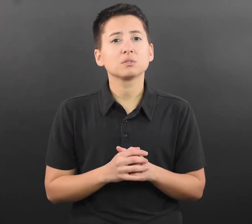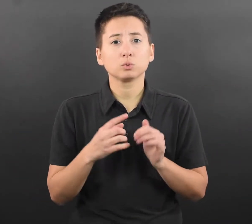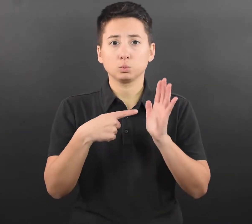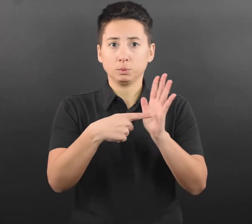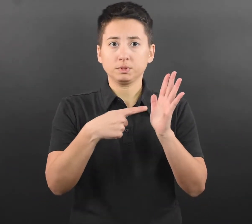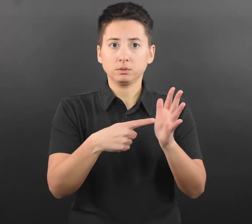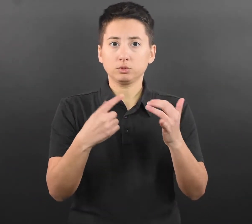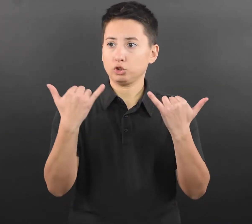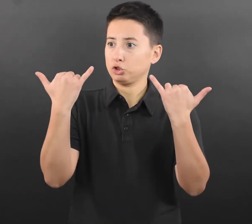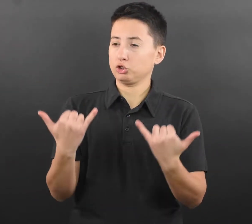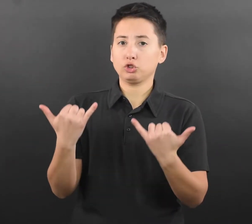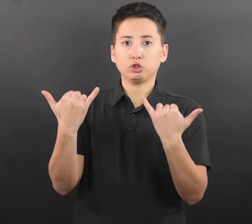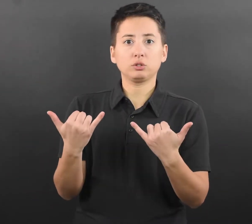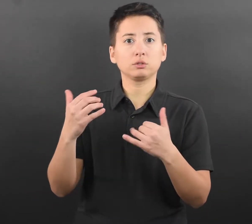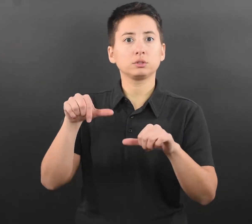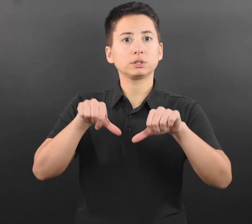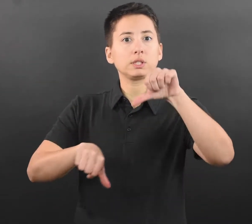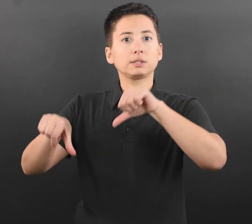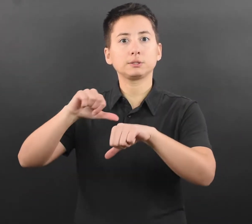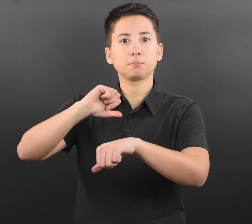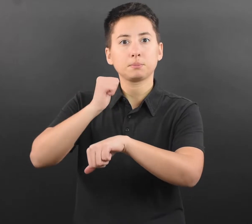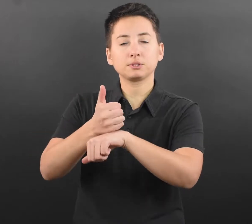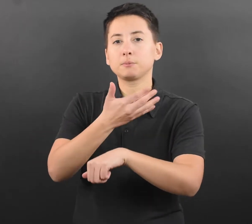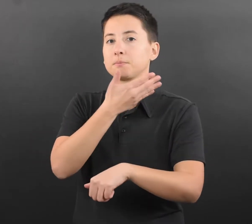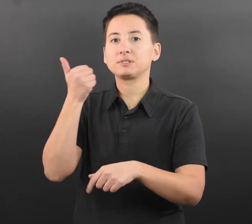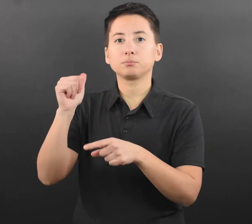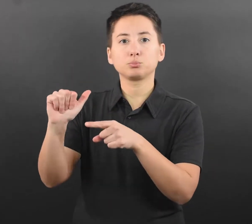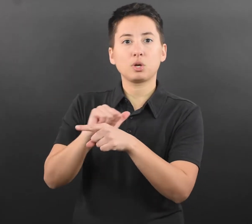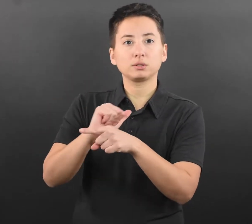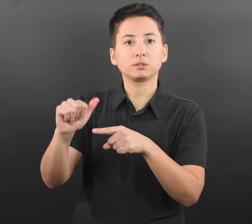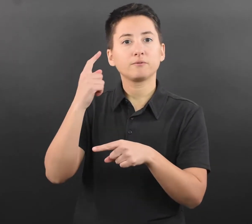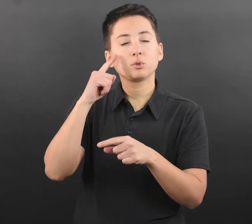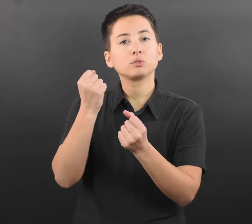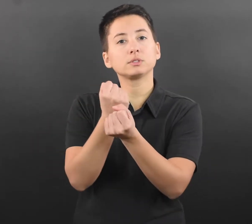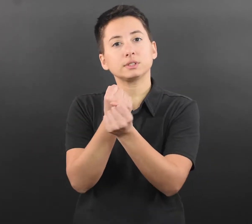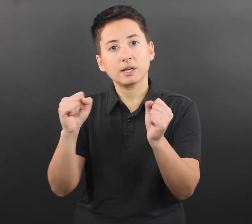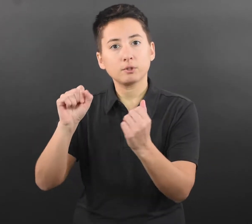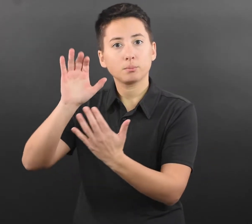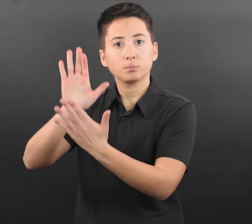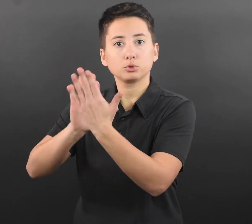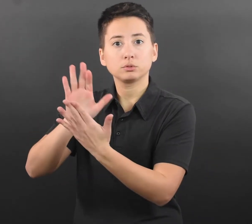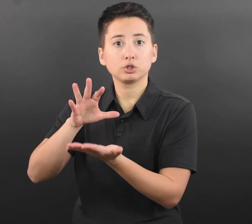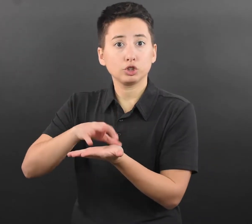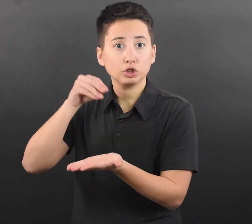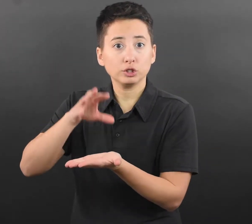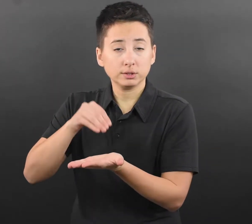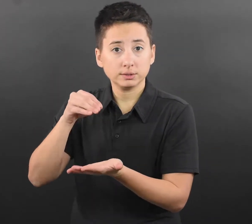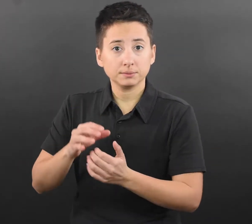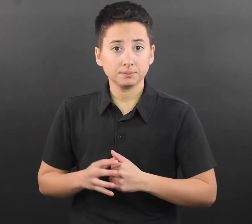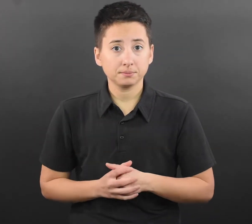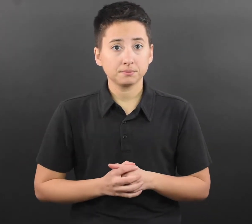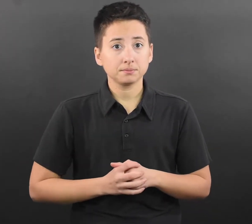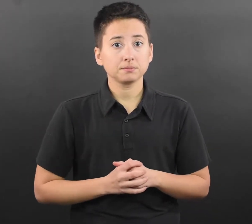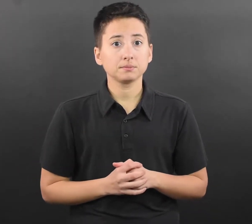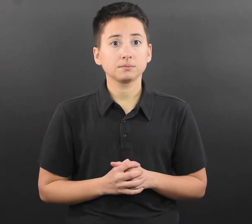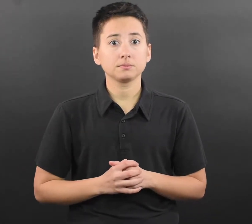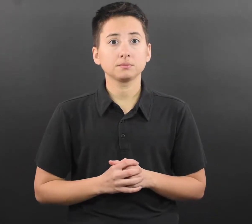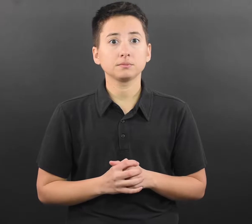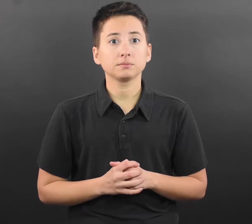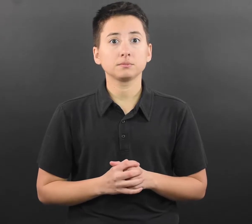for safe in-person learning. The recommendations are designed to support local school boards and